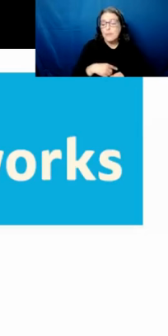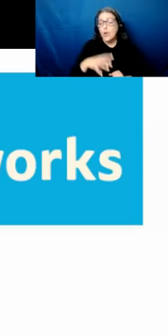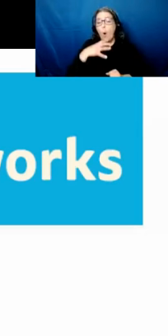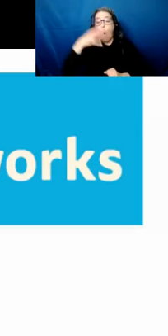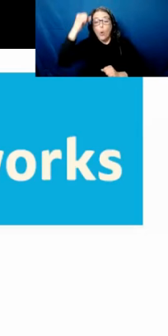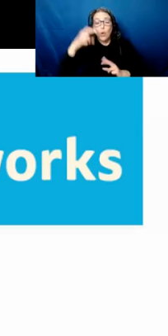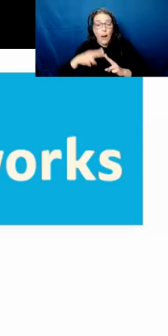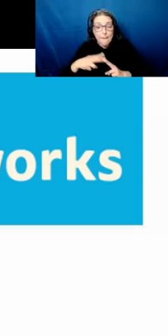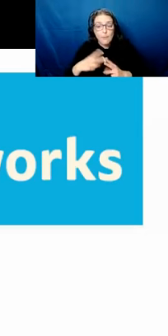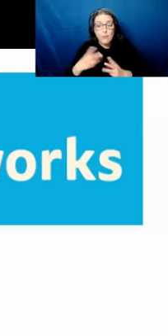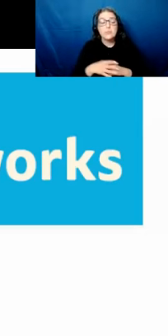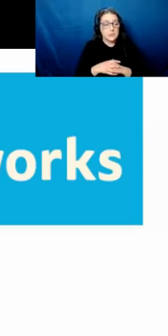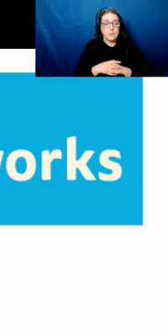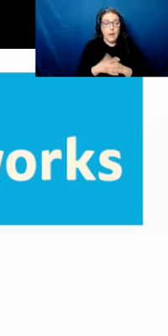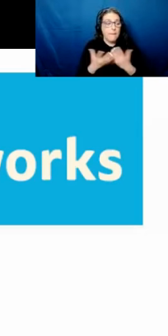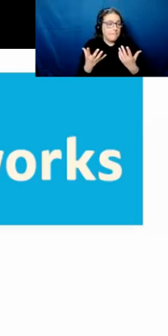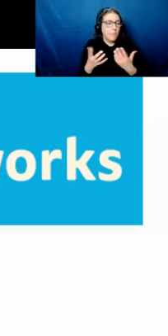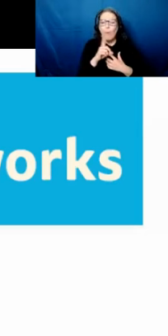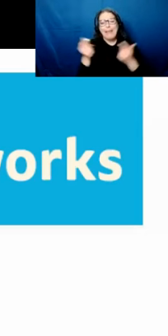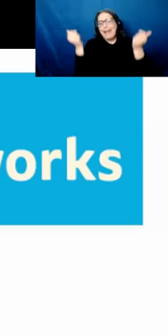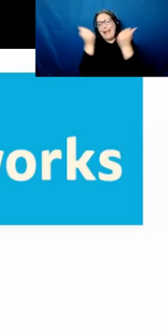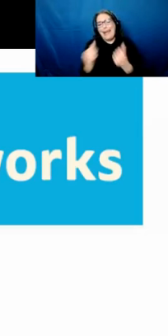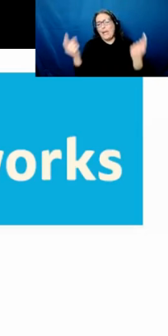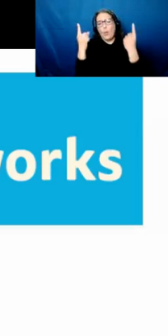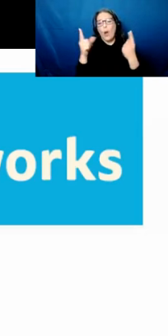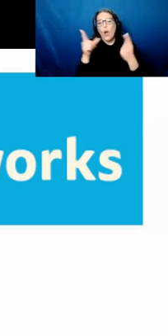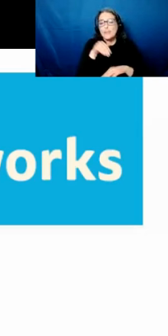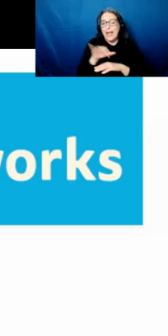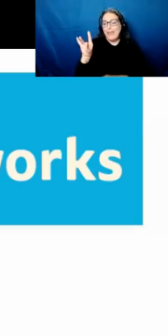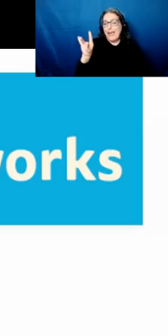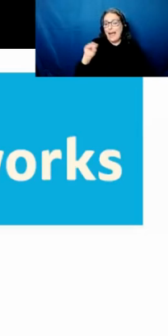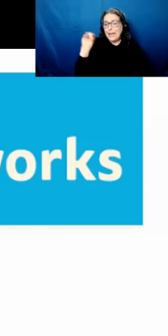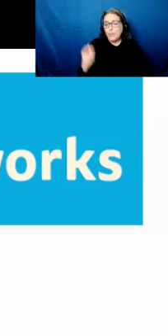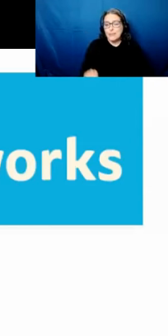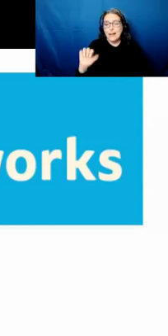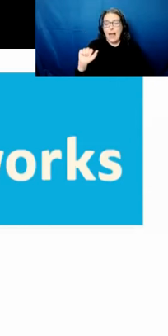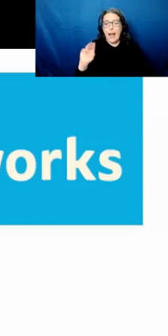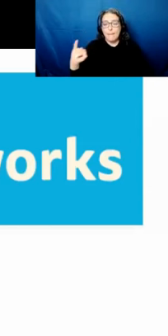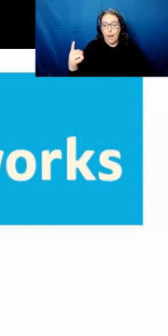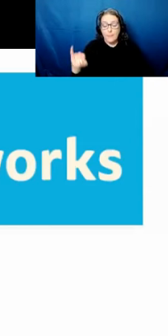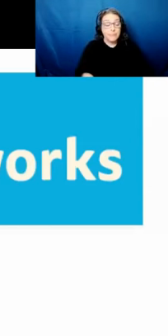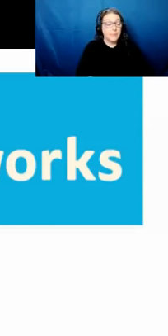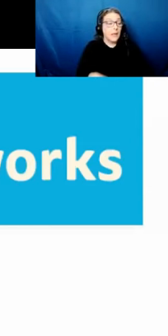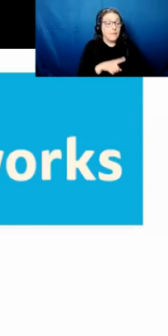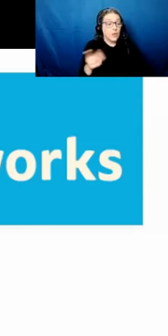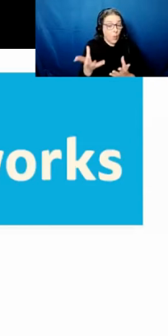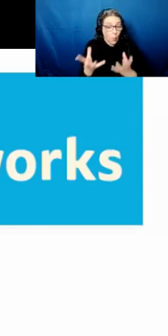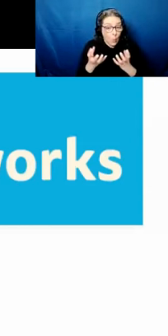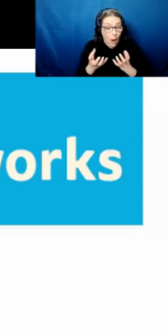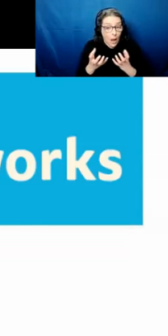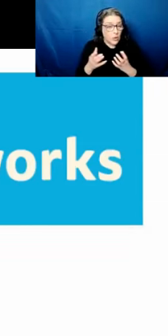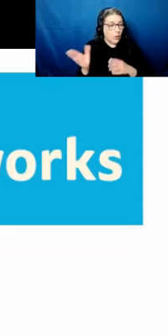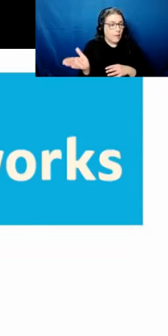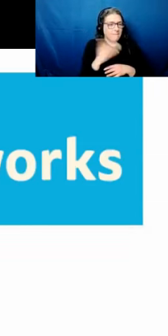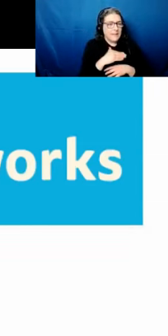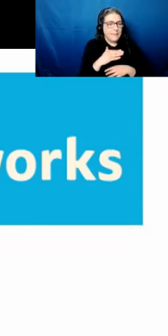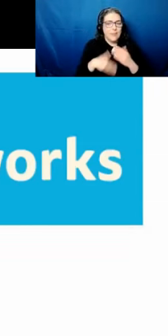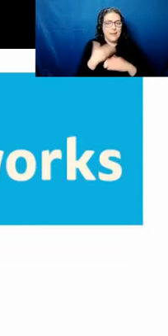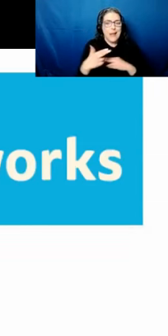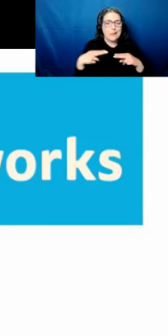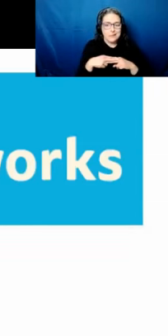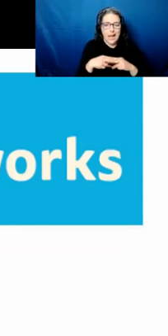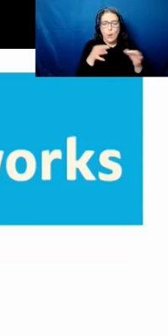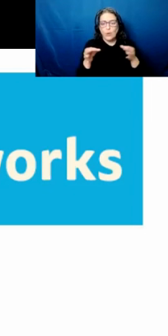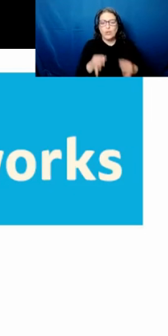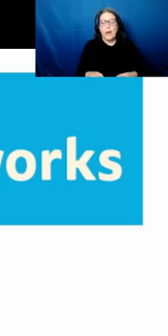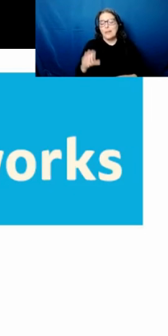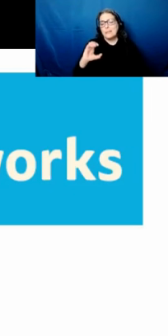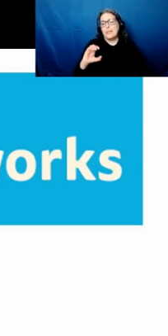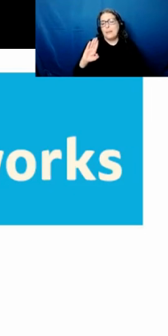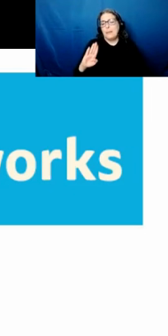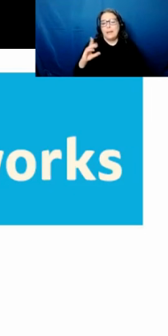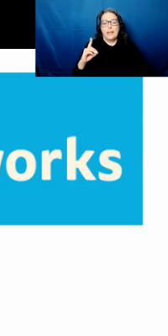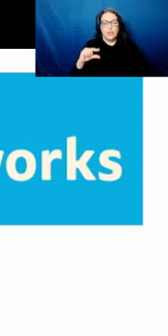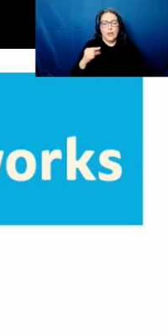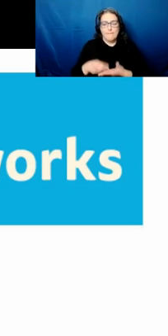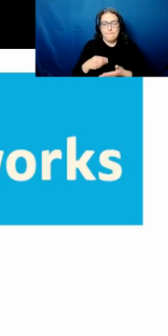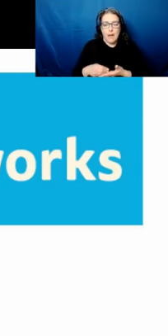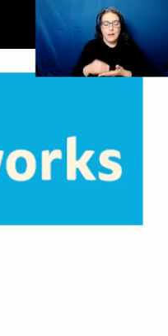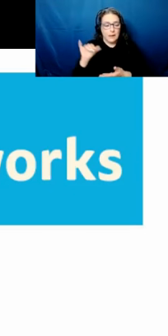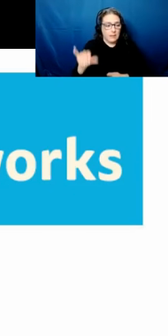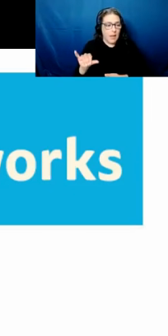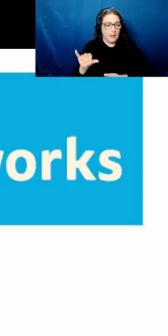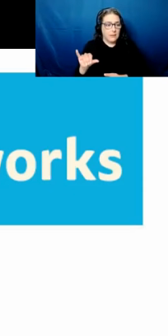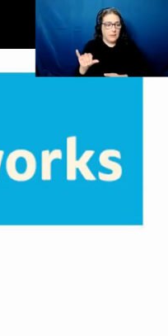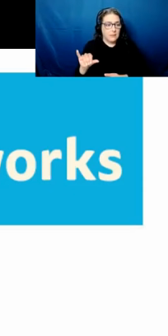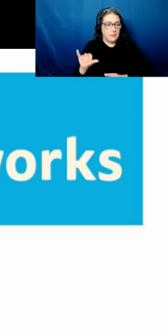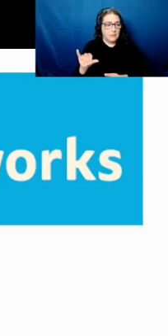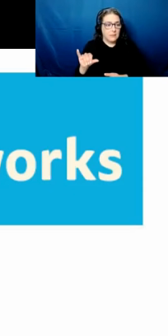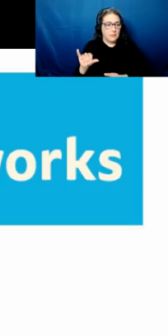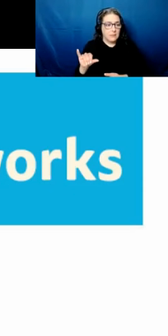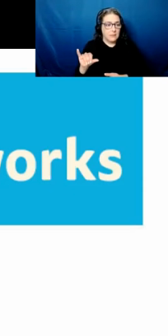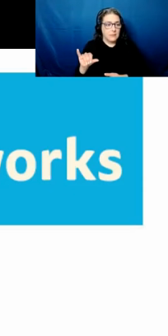Two bedroom, $21,000. Three-bedroom, $22,000. A 4-bedroom up to $30,000. That does not include being able to add lead if you're adding assistance for the handicap unit or radon. Those are additional to those rehab dollars. If you have any questions you are very welcome to give me a call or -- let me put my --